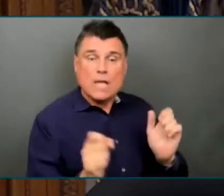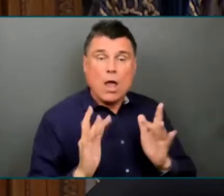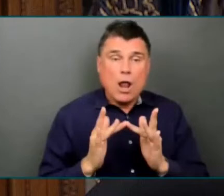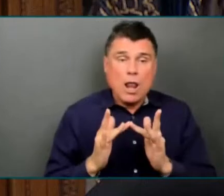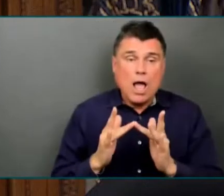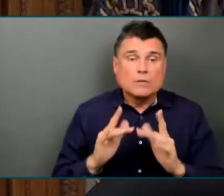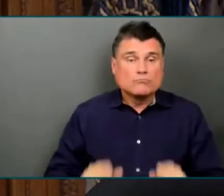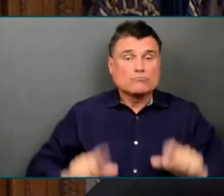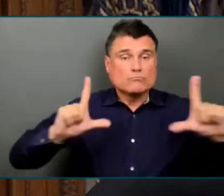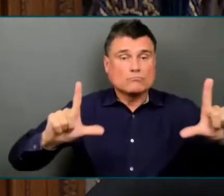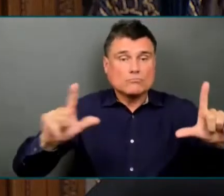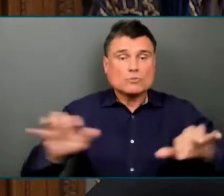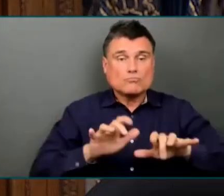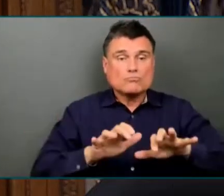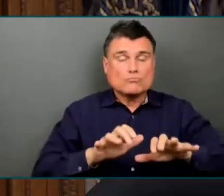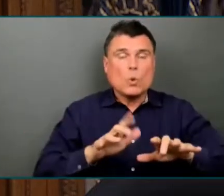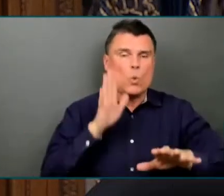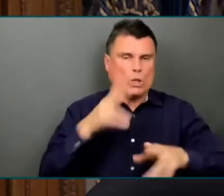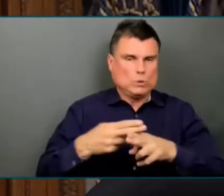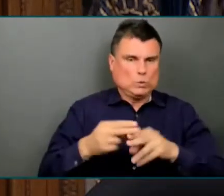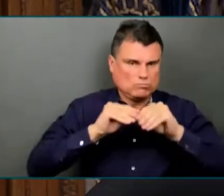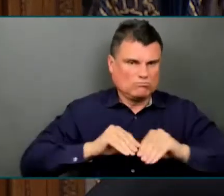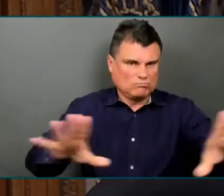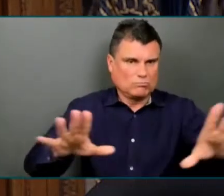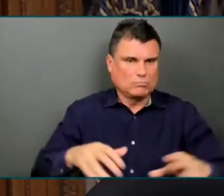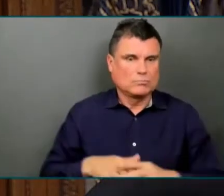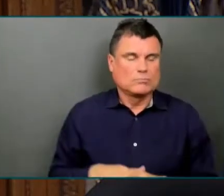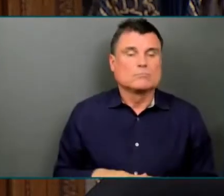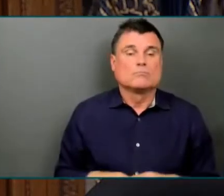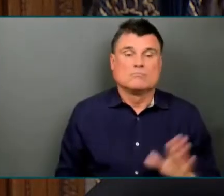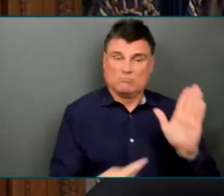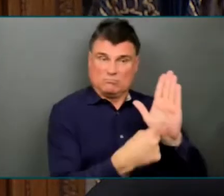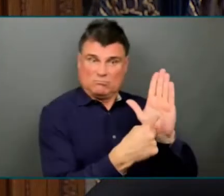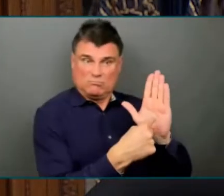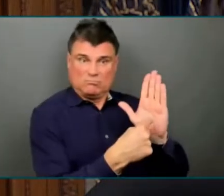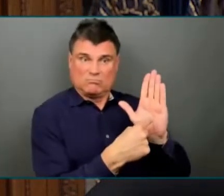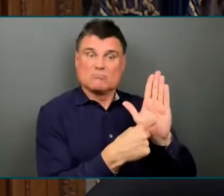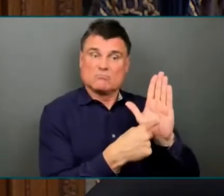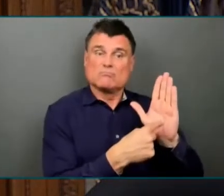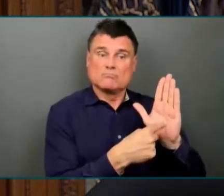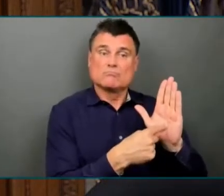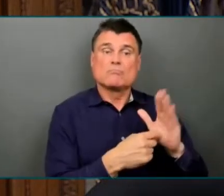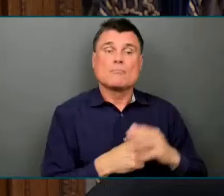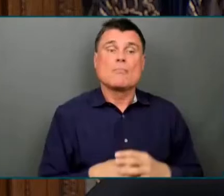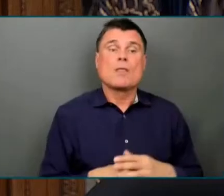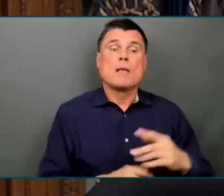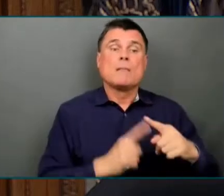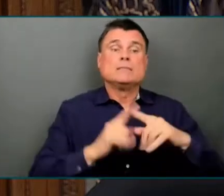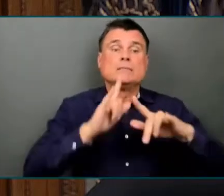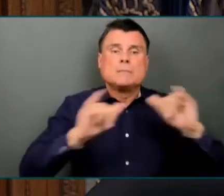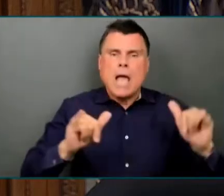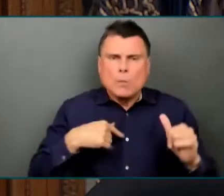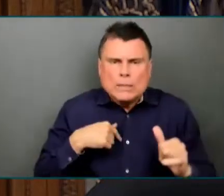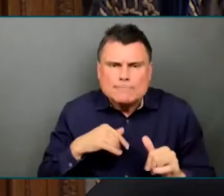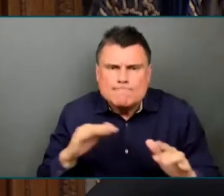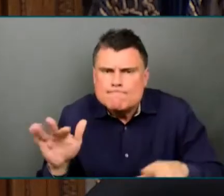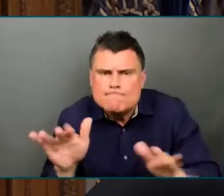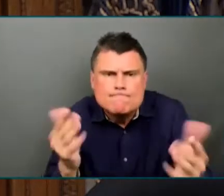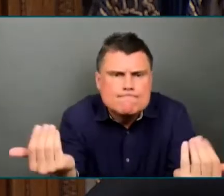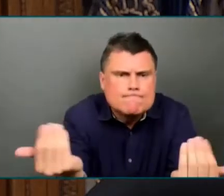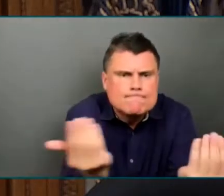to the work I’ll be doing across the province, ensuring that the voices of British Columbians are heard and understood.